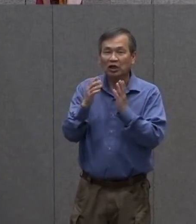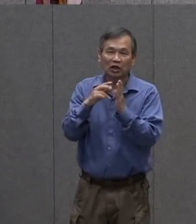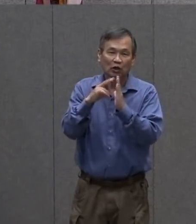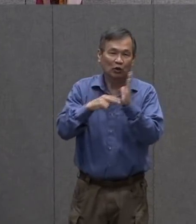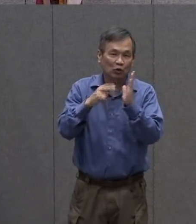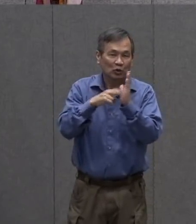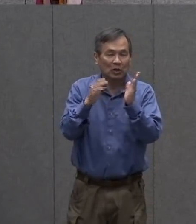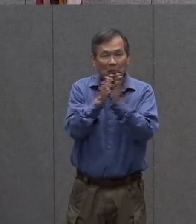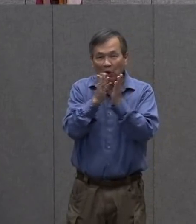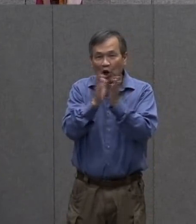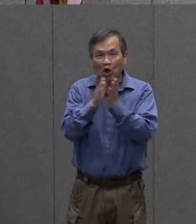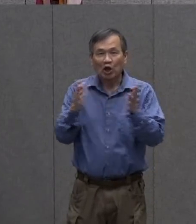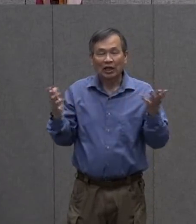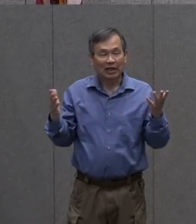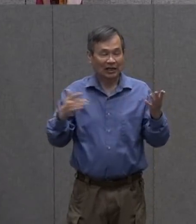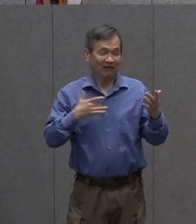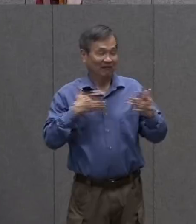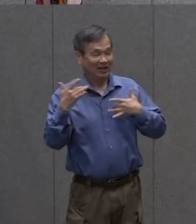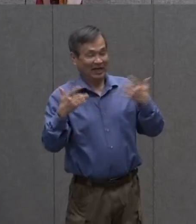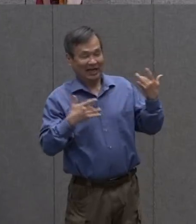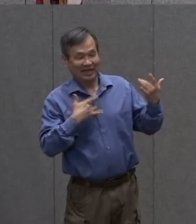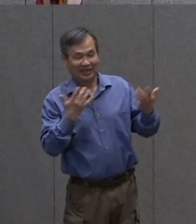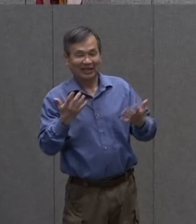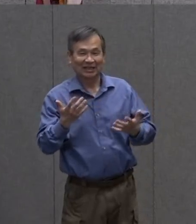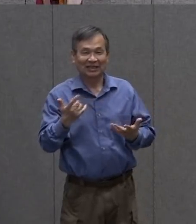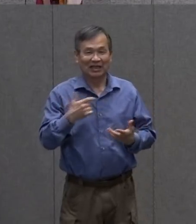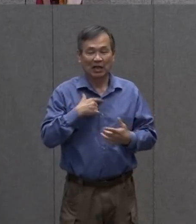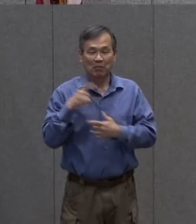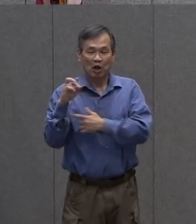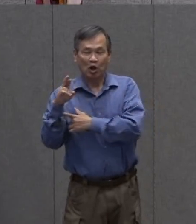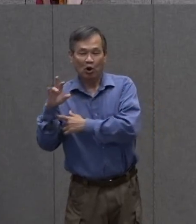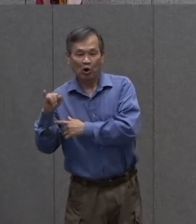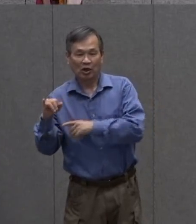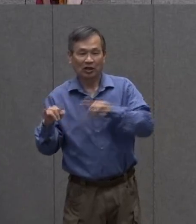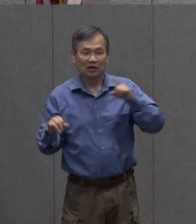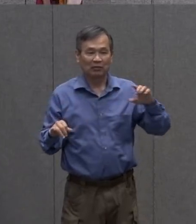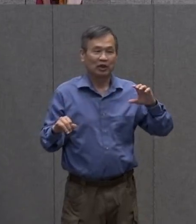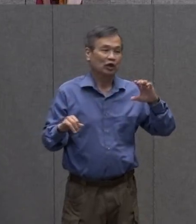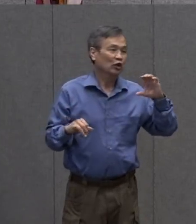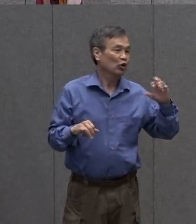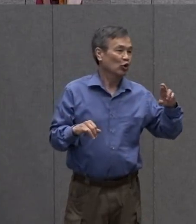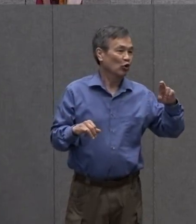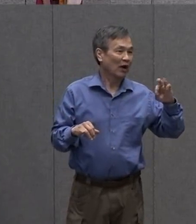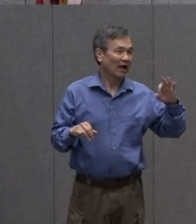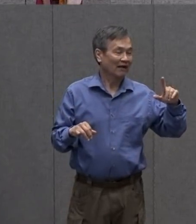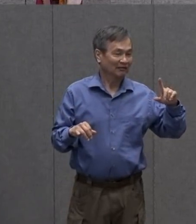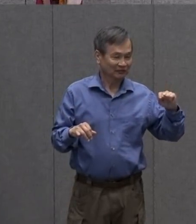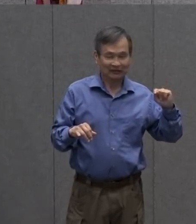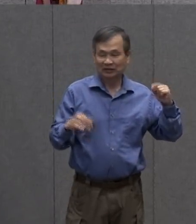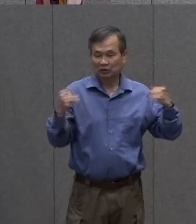I'm so lucky. I'm Ms. Lori and I'm joined by Mrs. Craff here today to read to you.